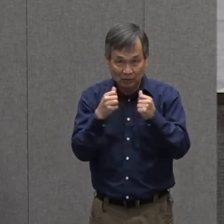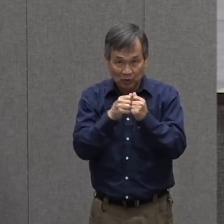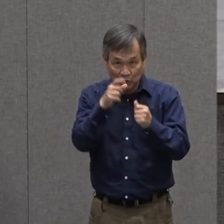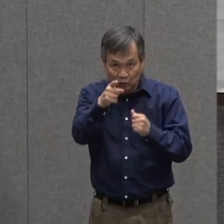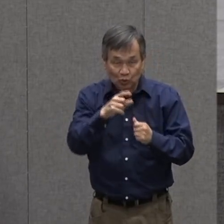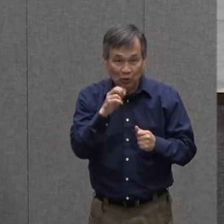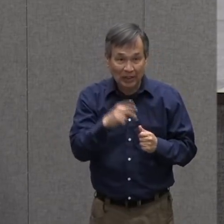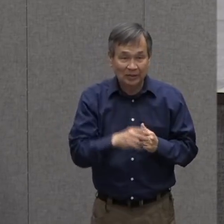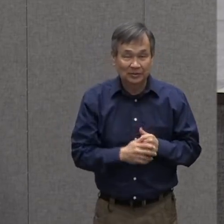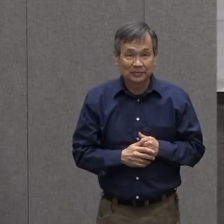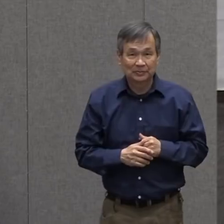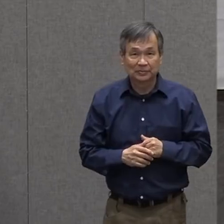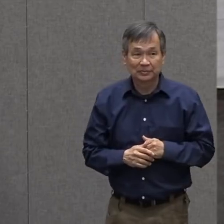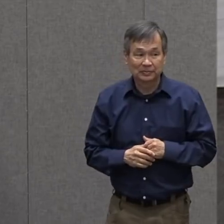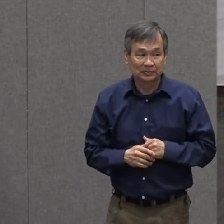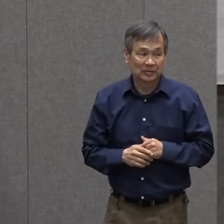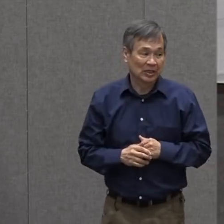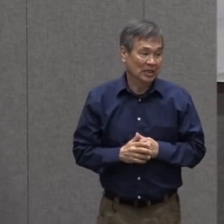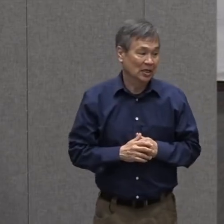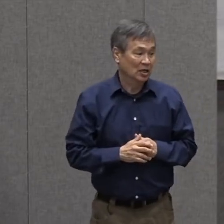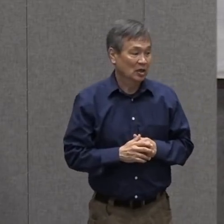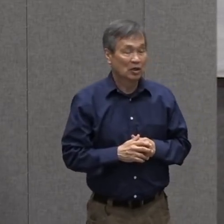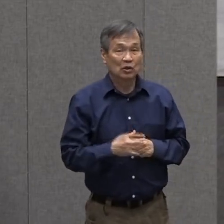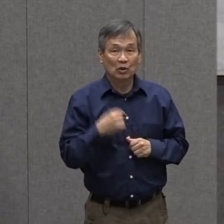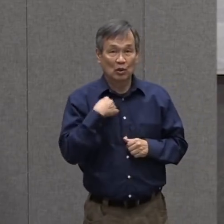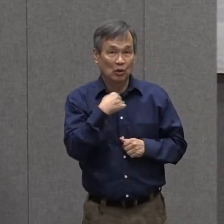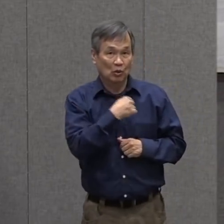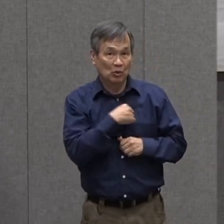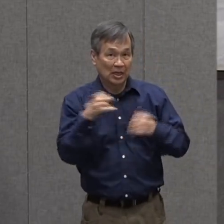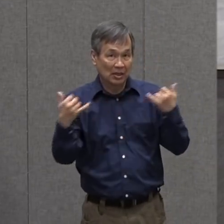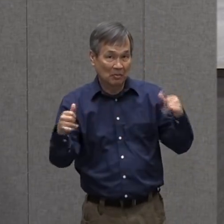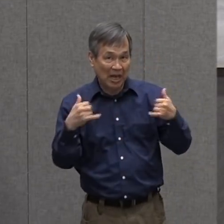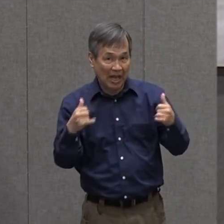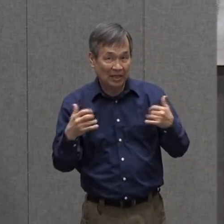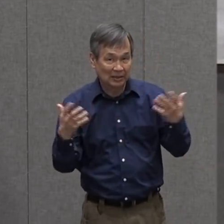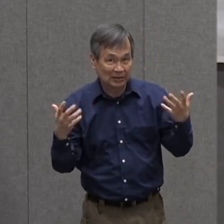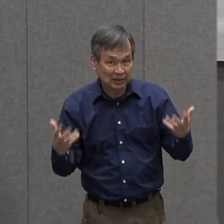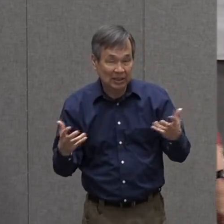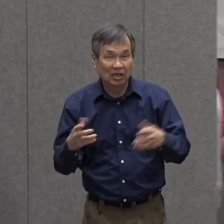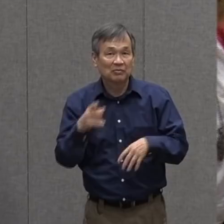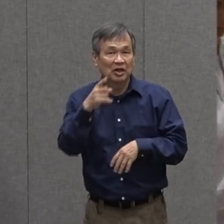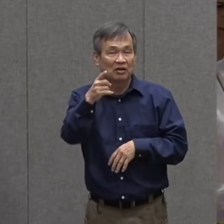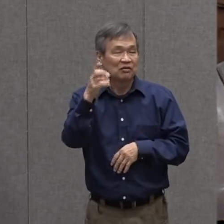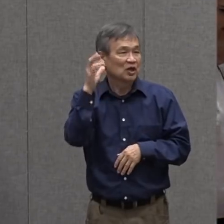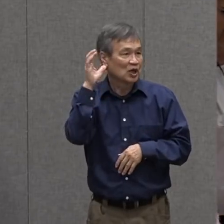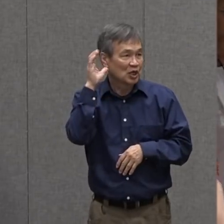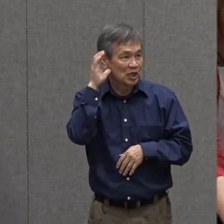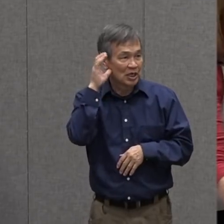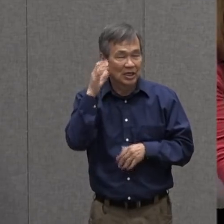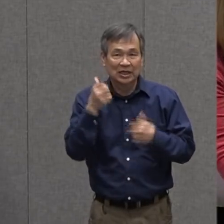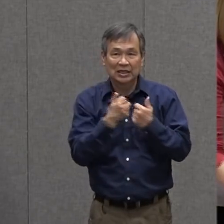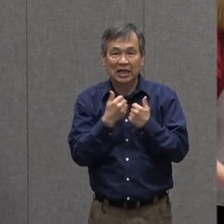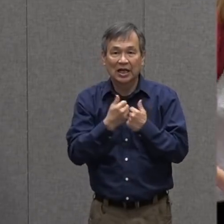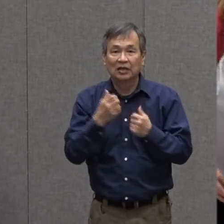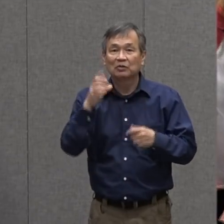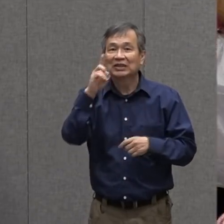And one of the things that we're gonna play and maybe you've heard it, it's rolling a dice.